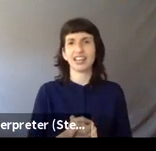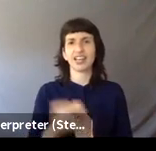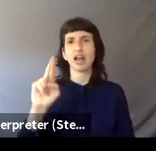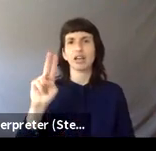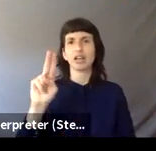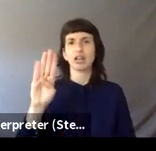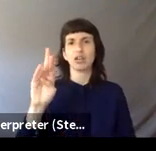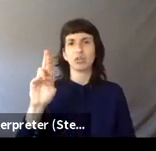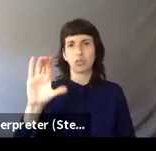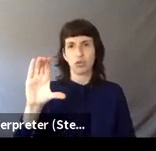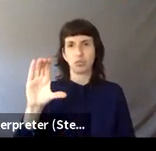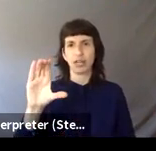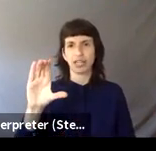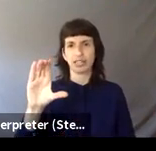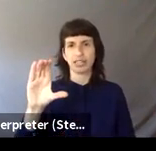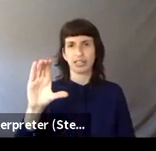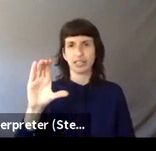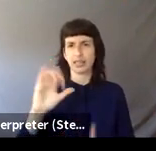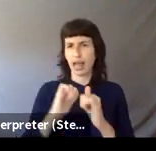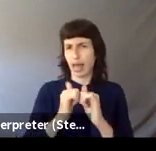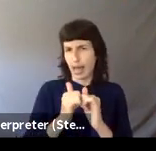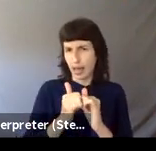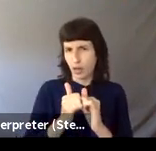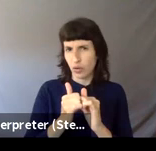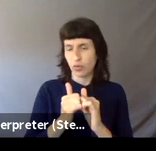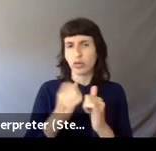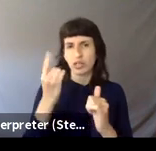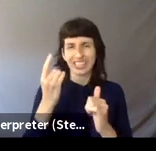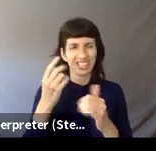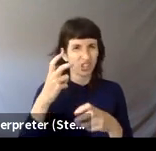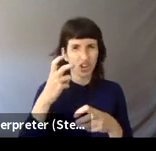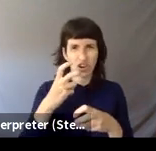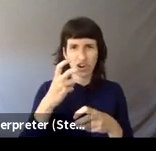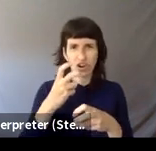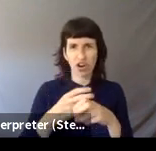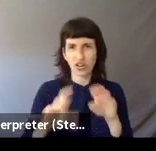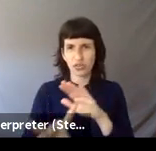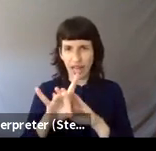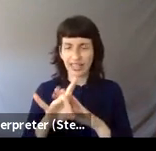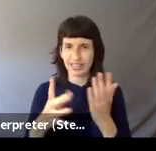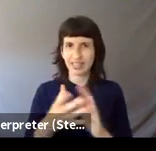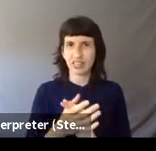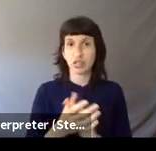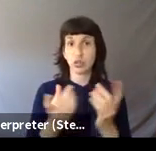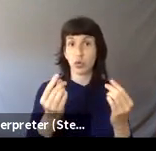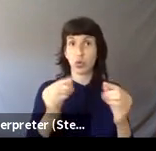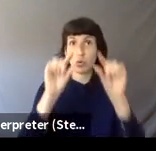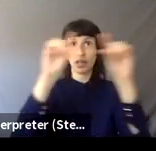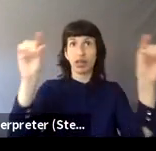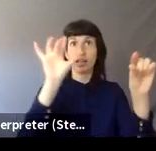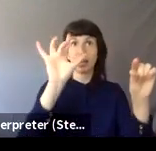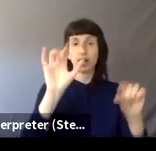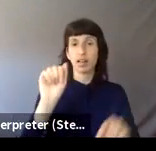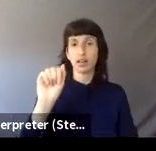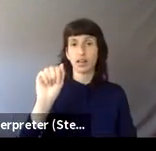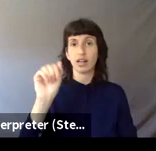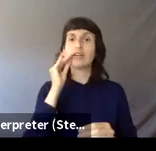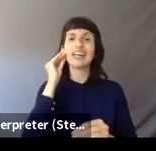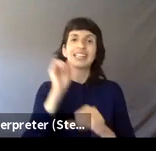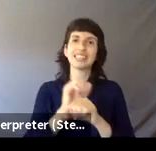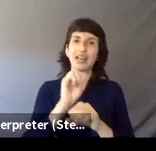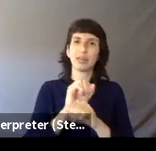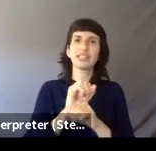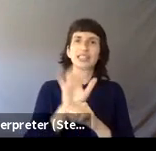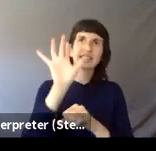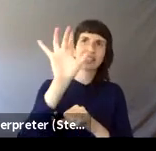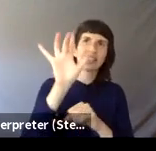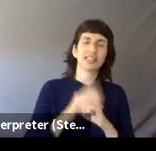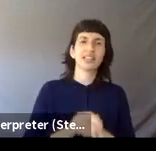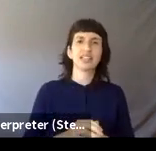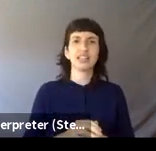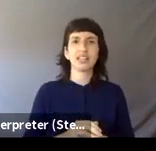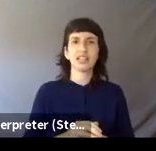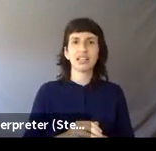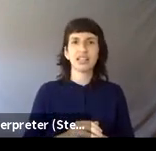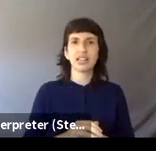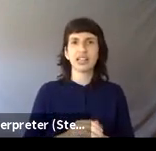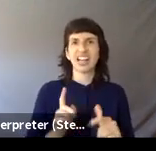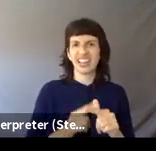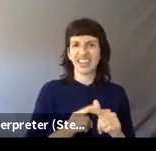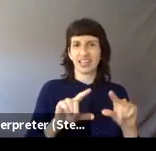block.